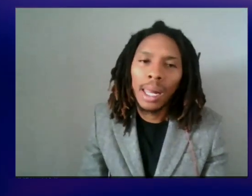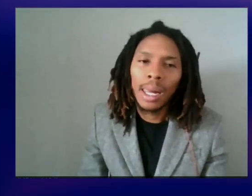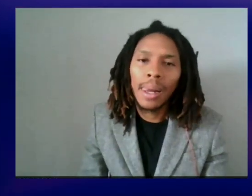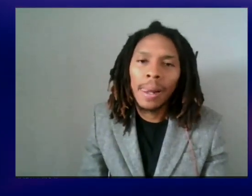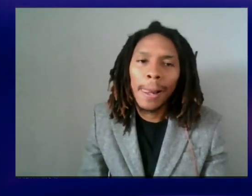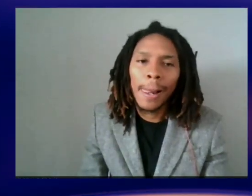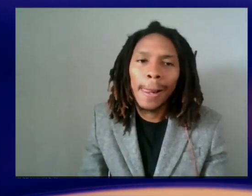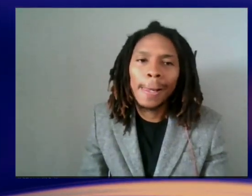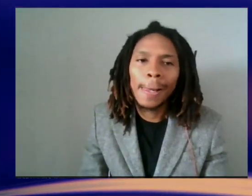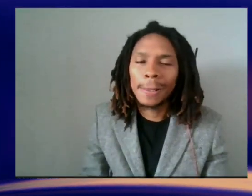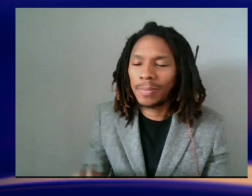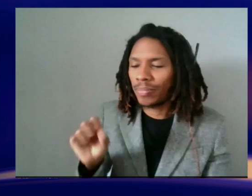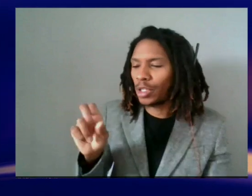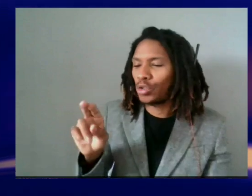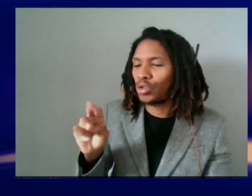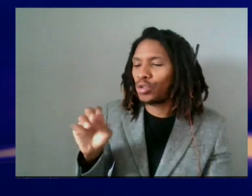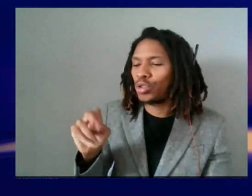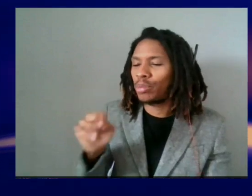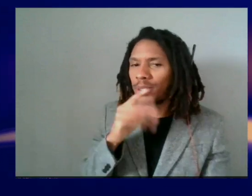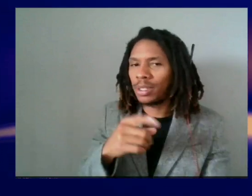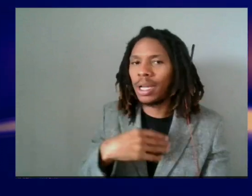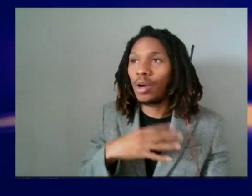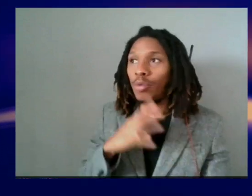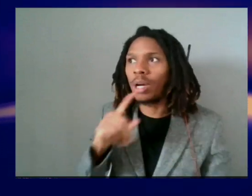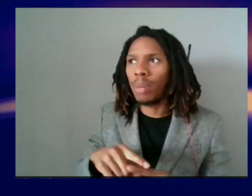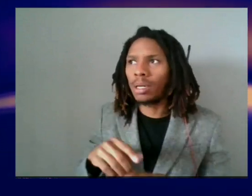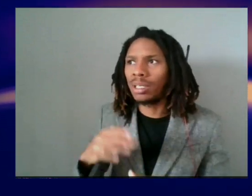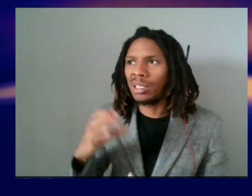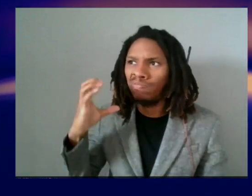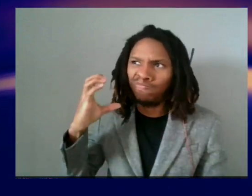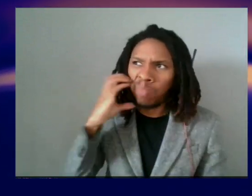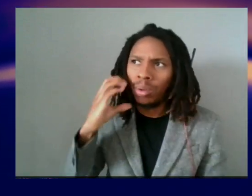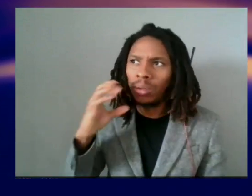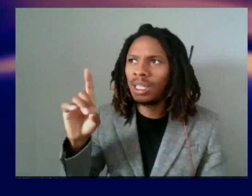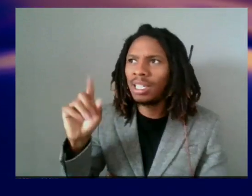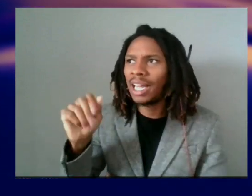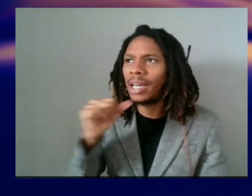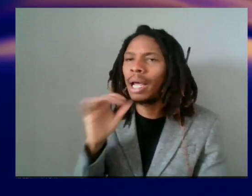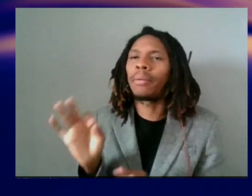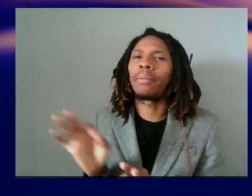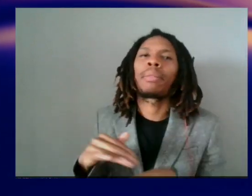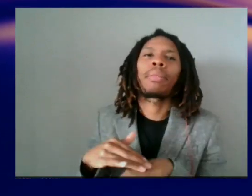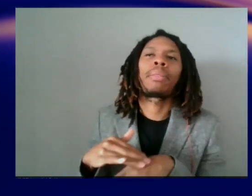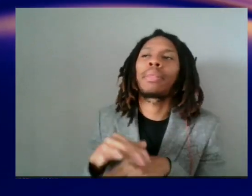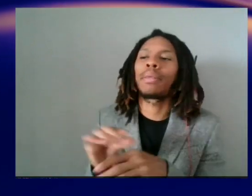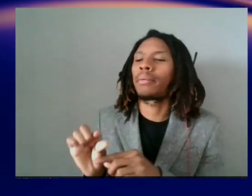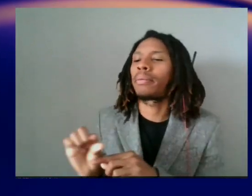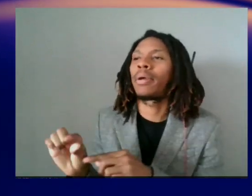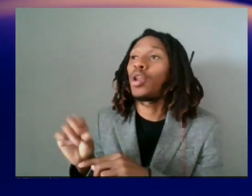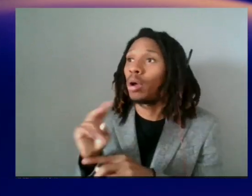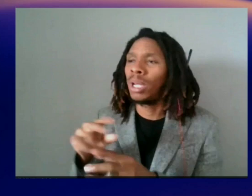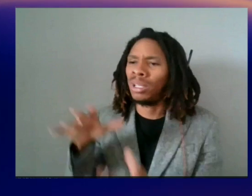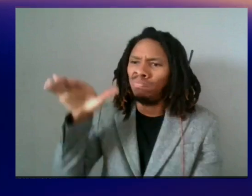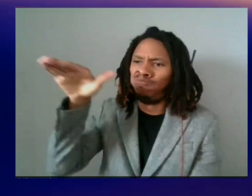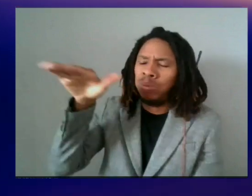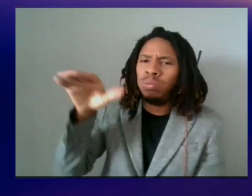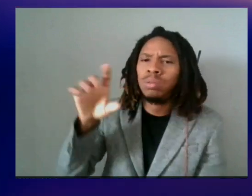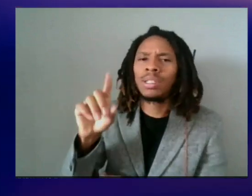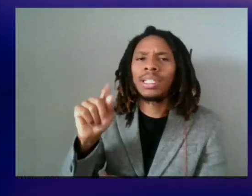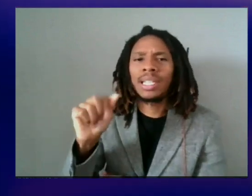and we are talking about a huge amount of data, right? It's not a small amount of data, small log files. It's not like that. So we are talking about a massive data